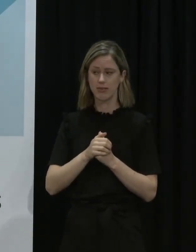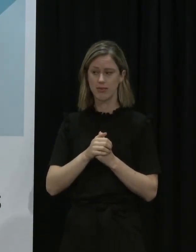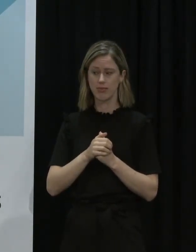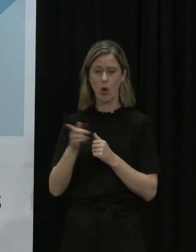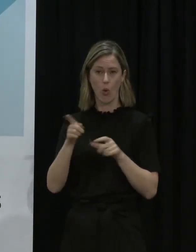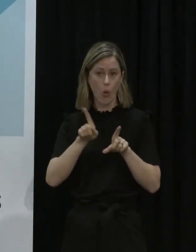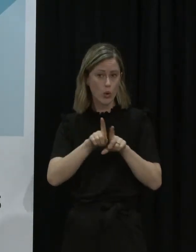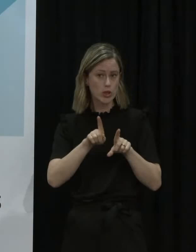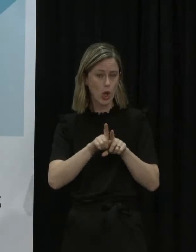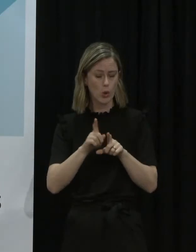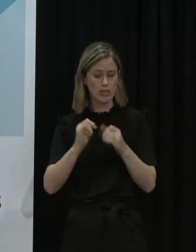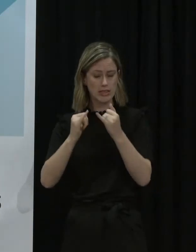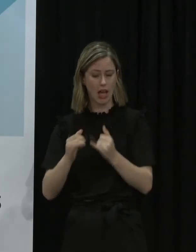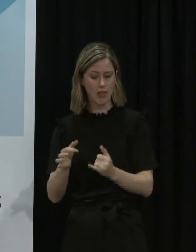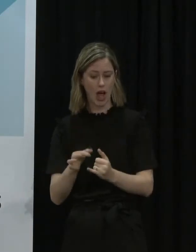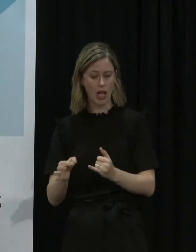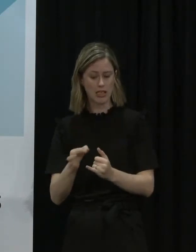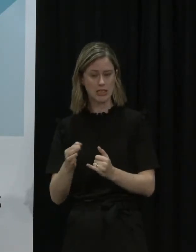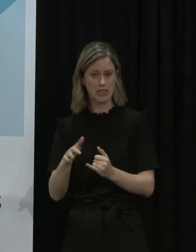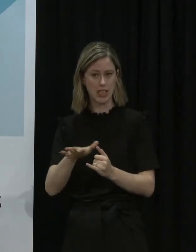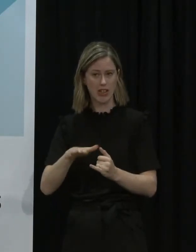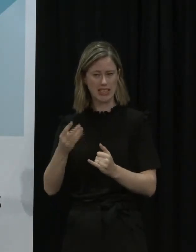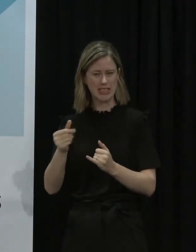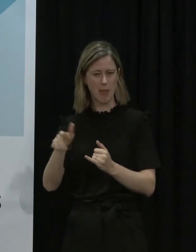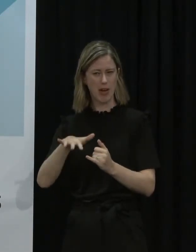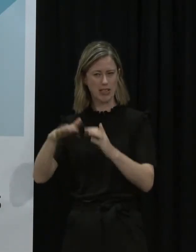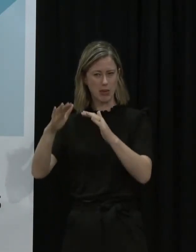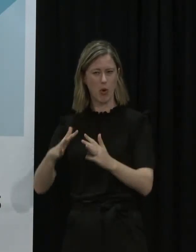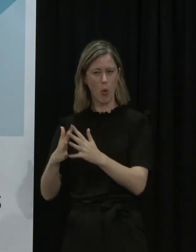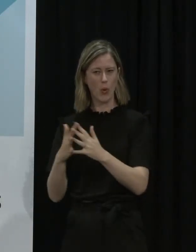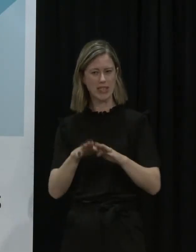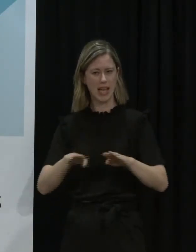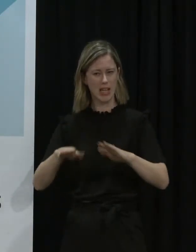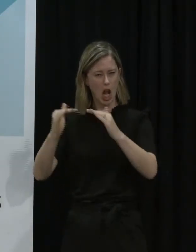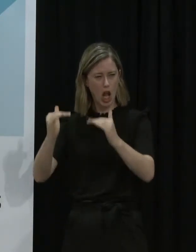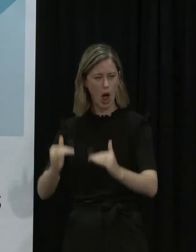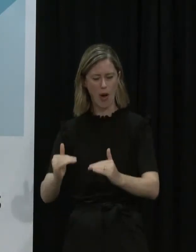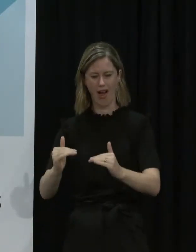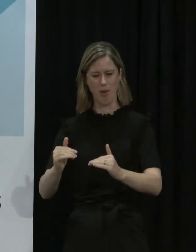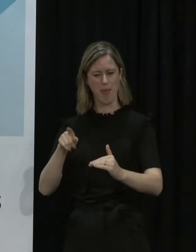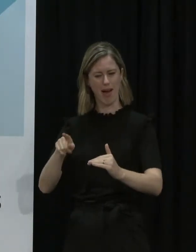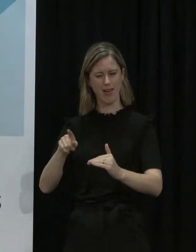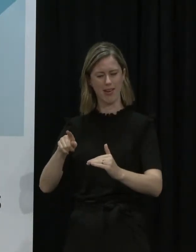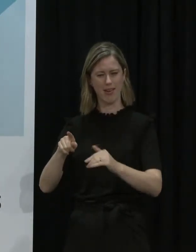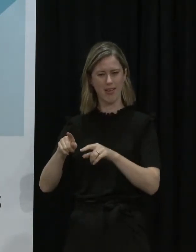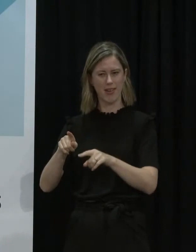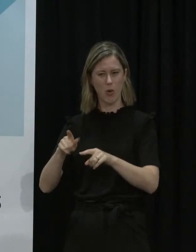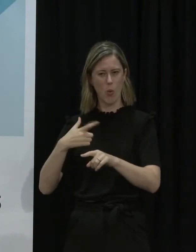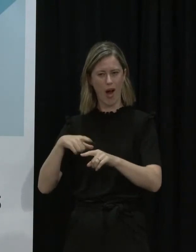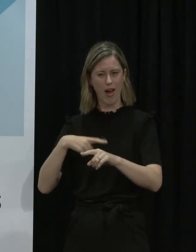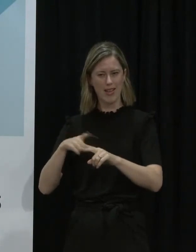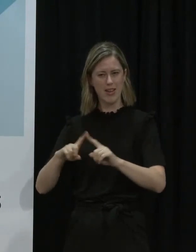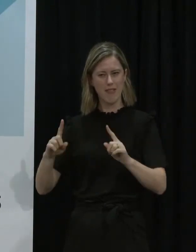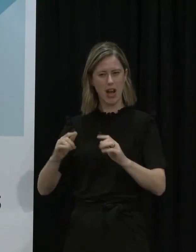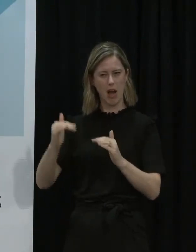Are you saying they can manage 80 as orange given there are no cases there. If things